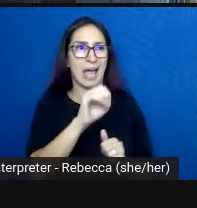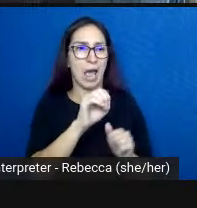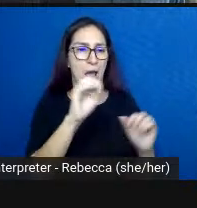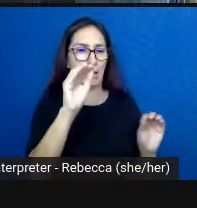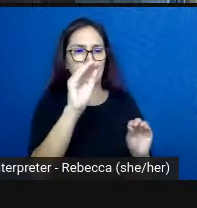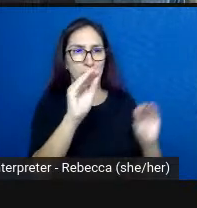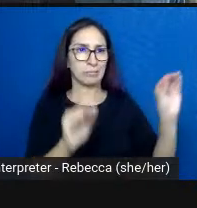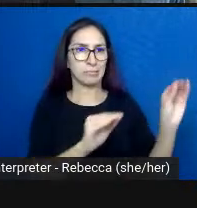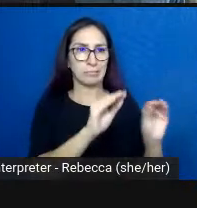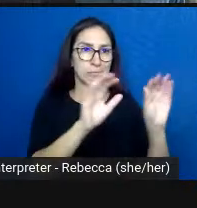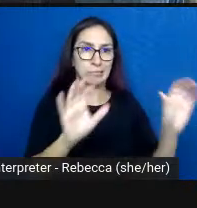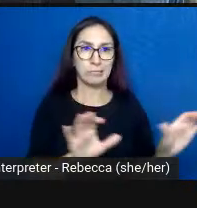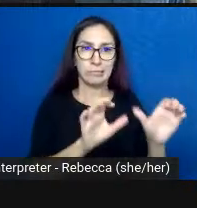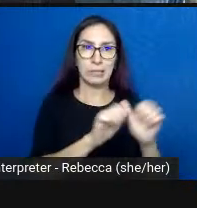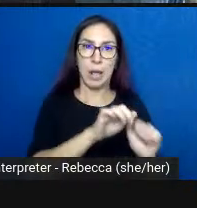time developers will use a link